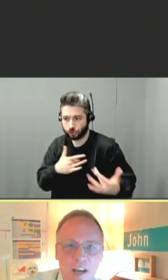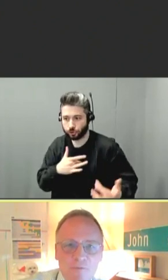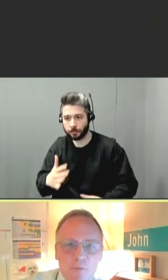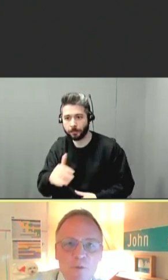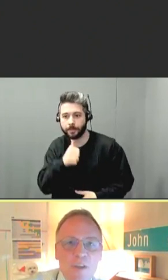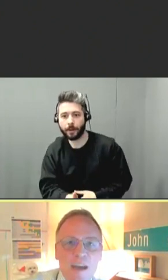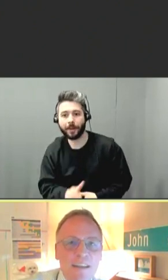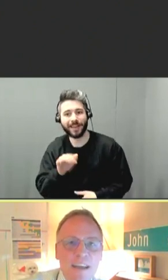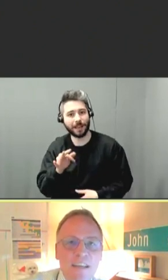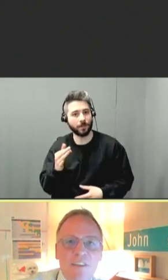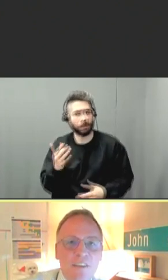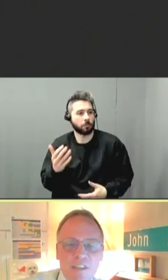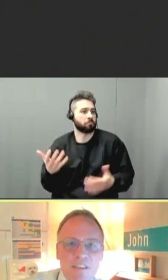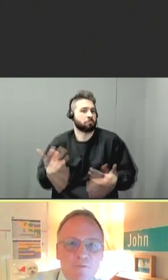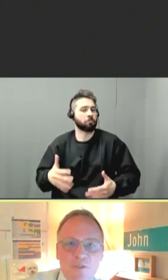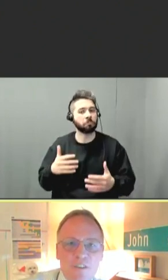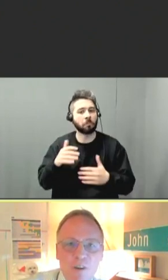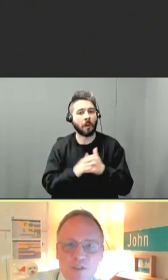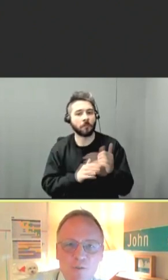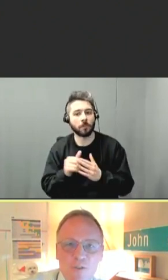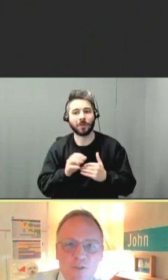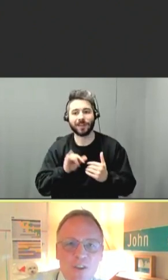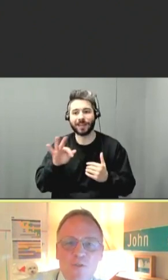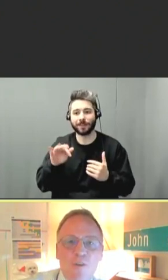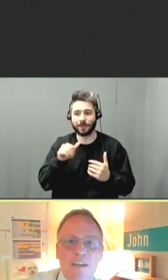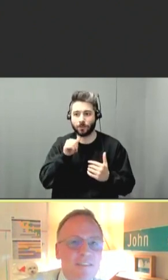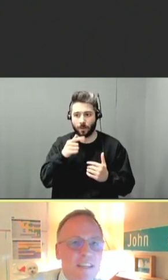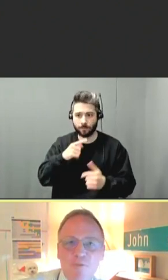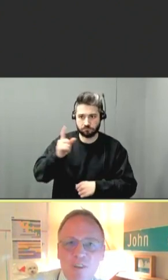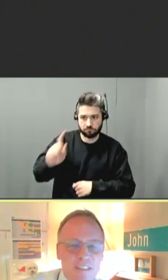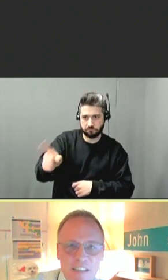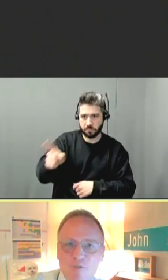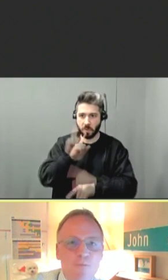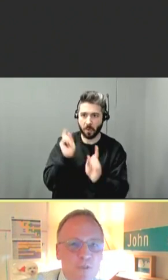comfortable with that, and unless they receive marching orders, otherwise, they will continue to